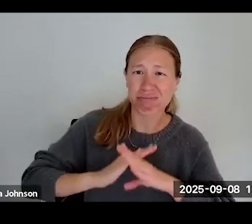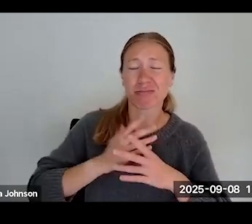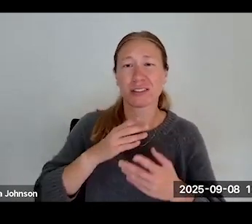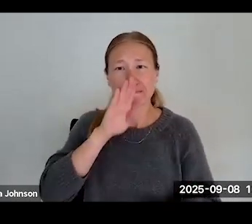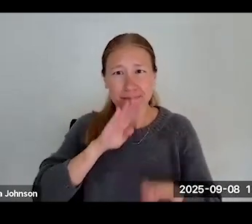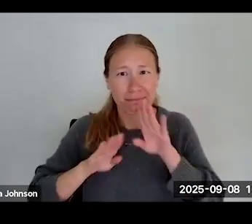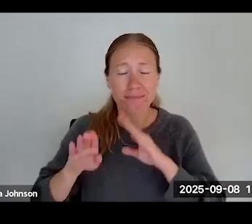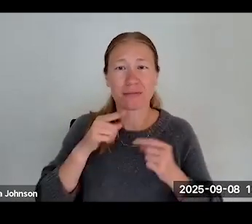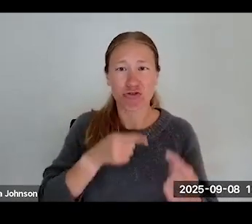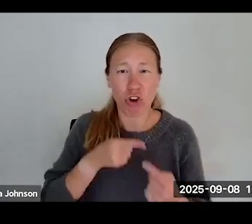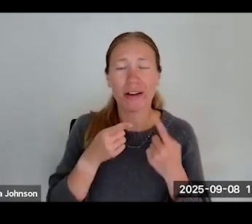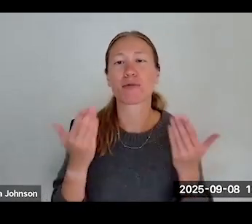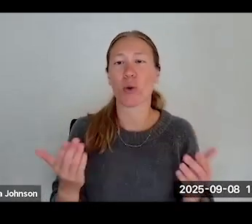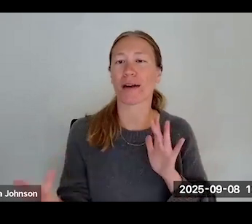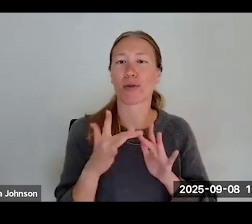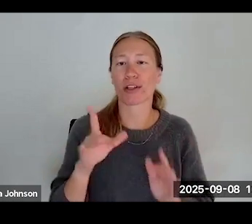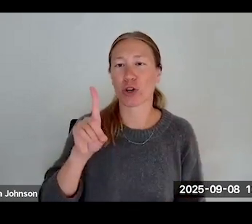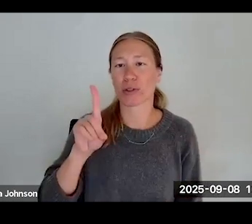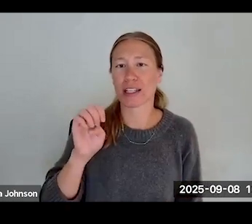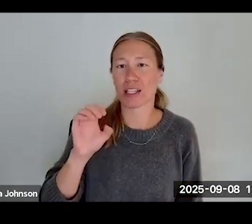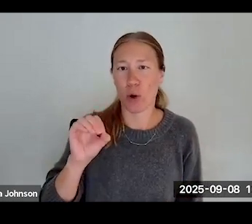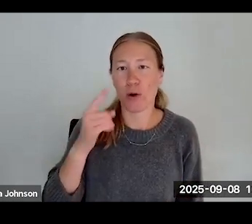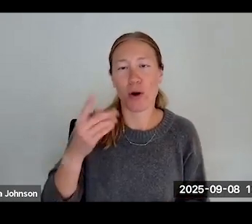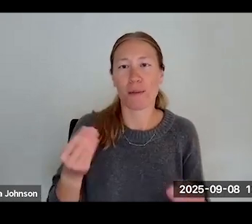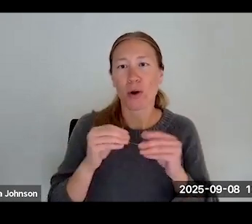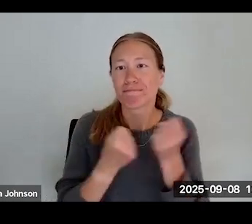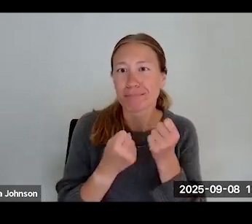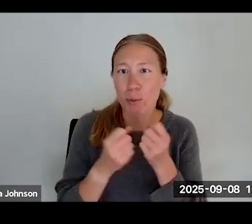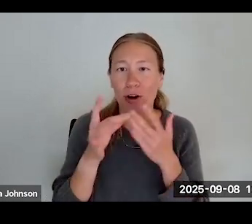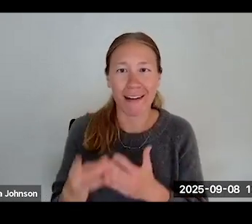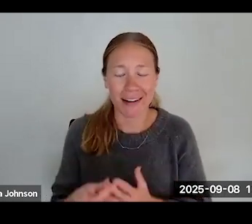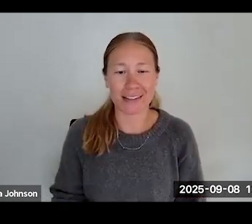for guidance where needed. And remember that reasonable accommodations